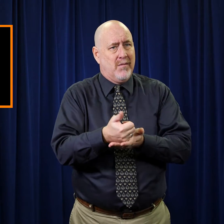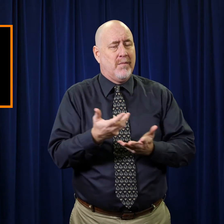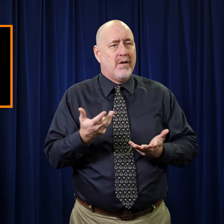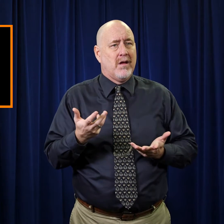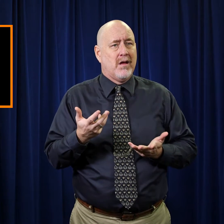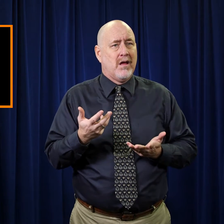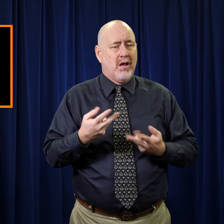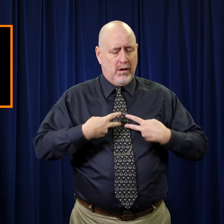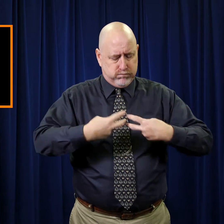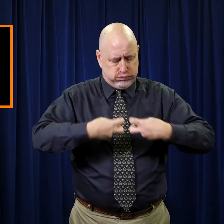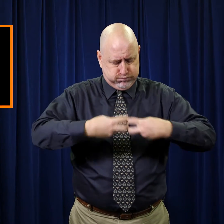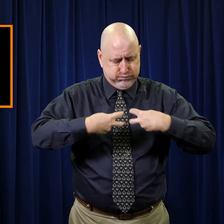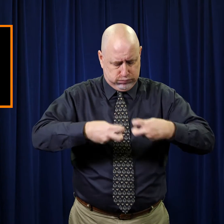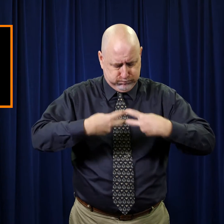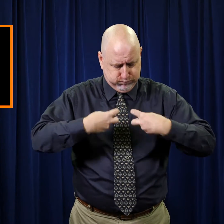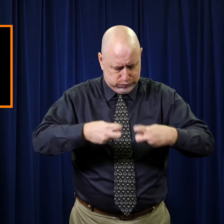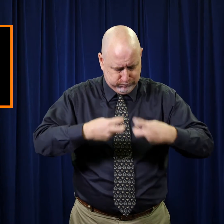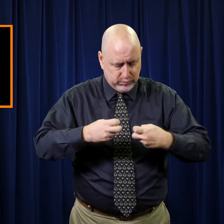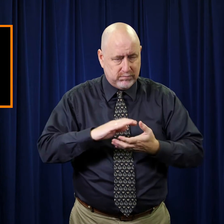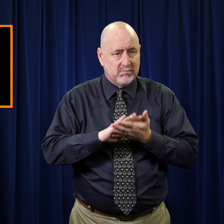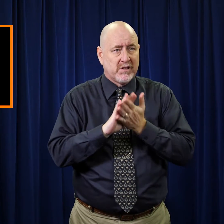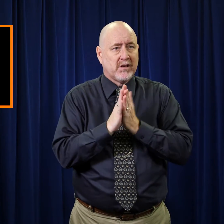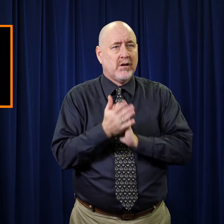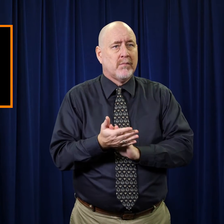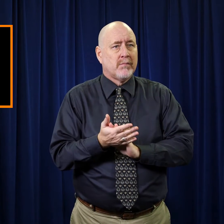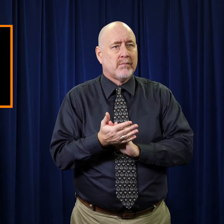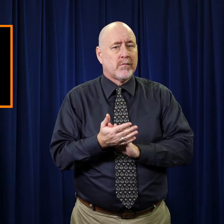to help people. And if you're not careful you can end up doing